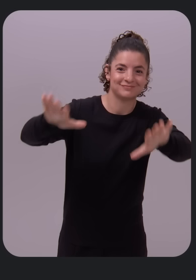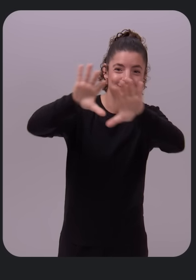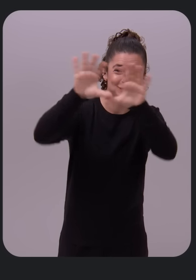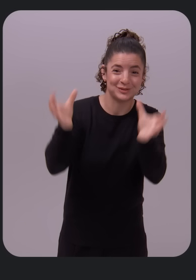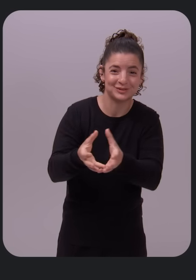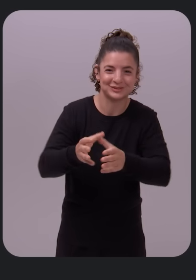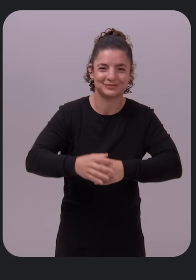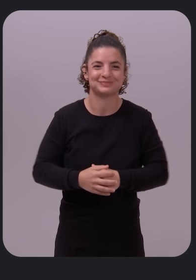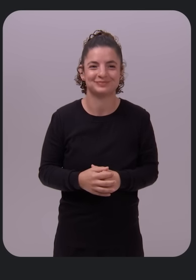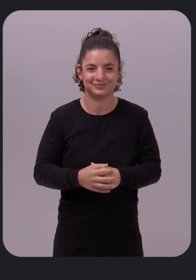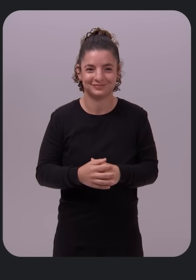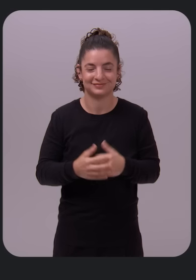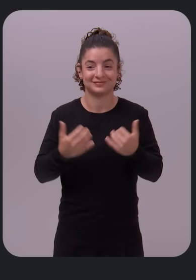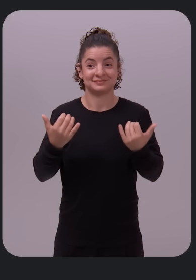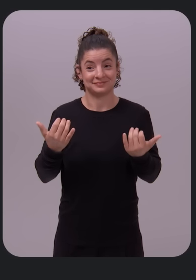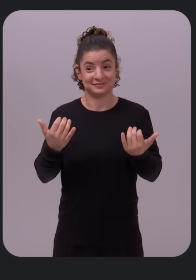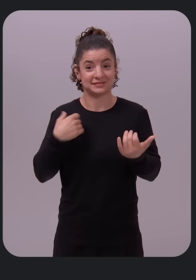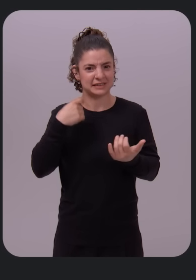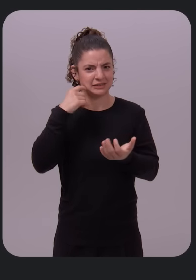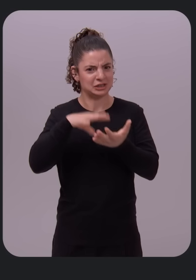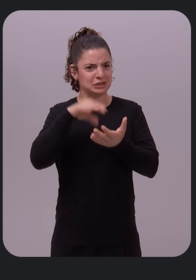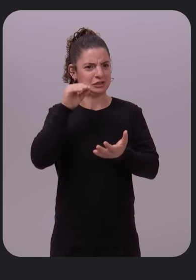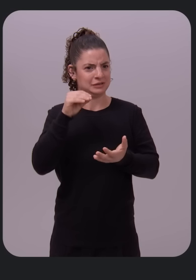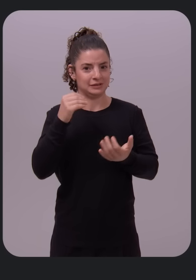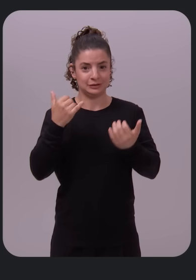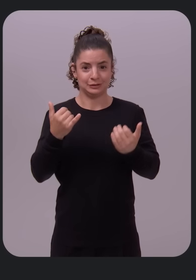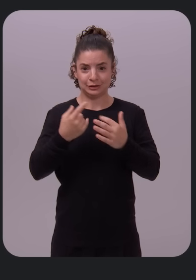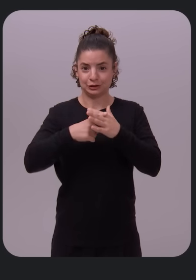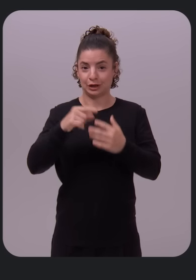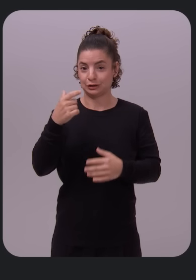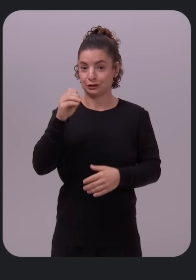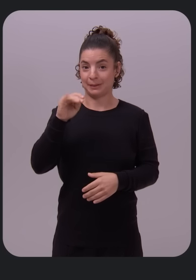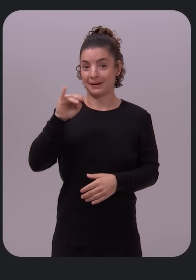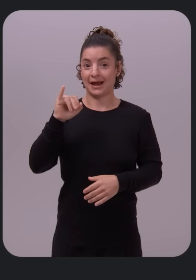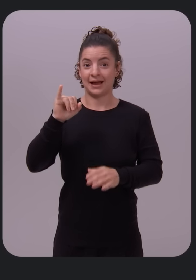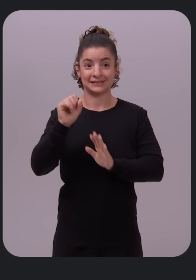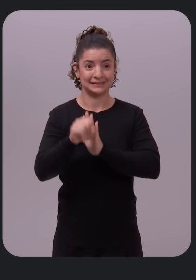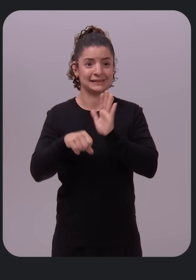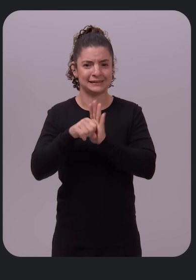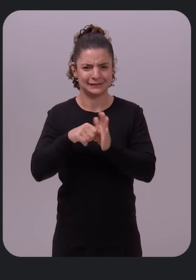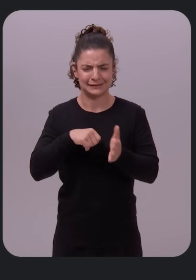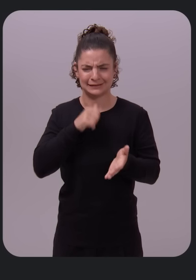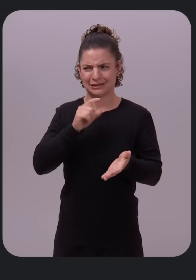I learned that today is the start of Gemini season. I'm not really sure what the big deal is.